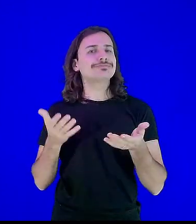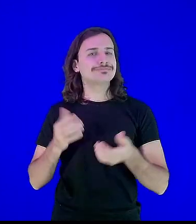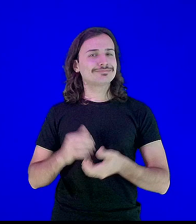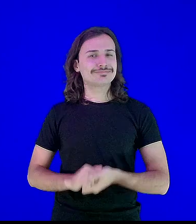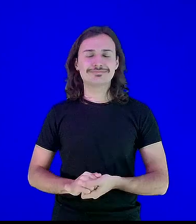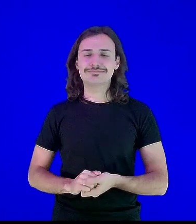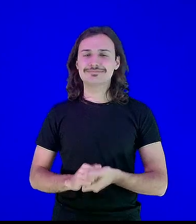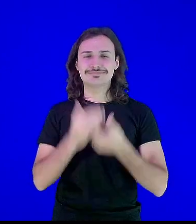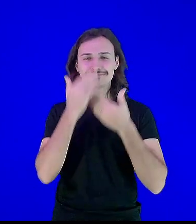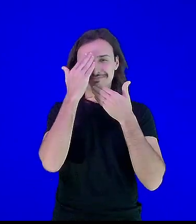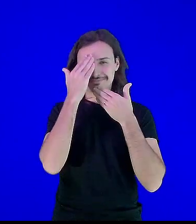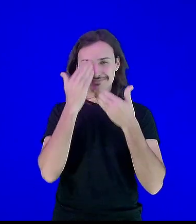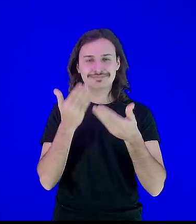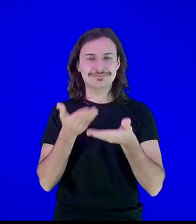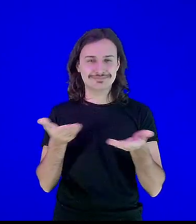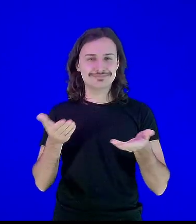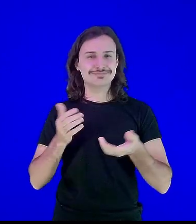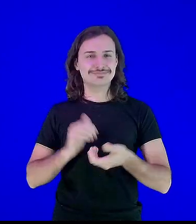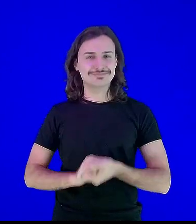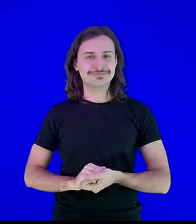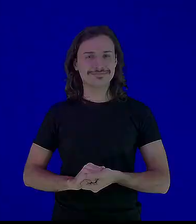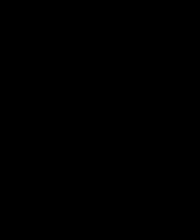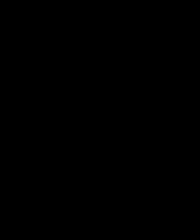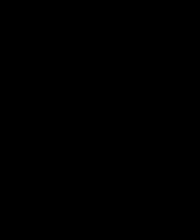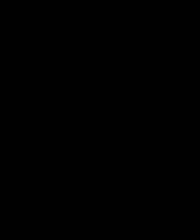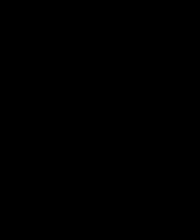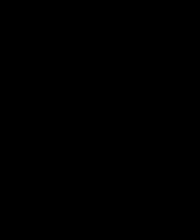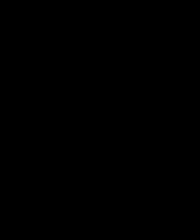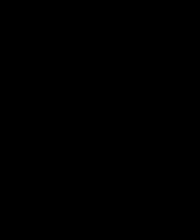thank you all